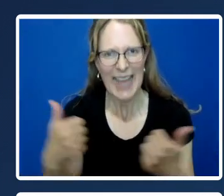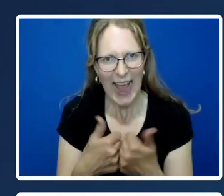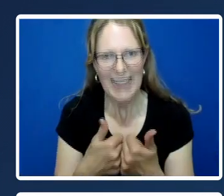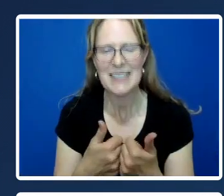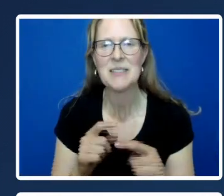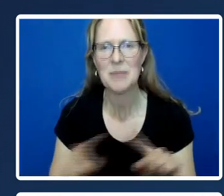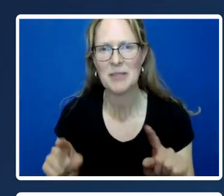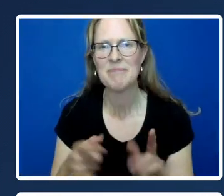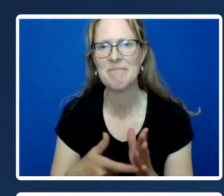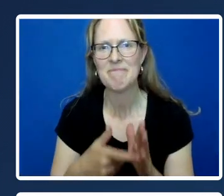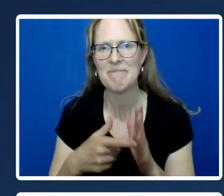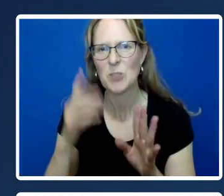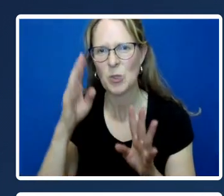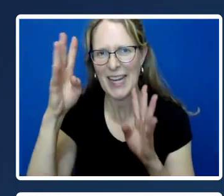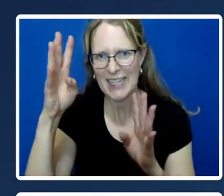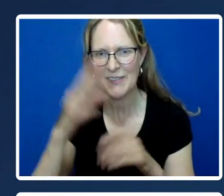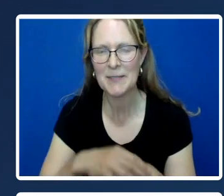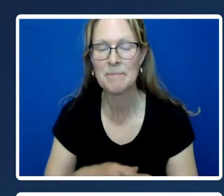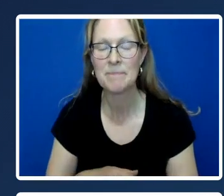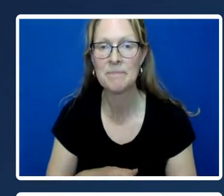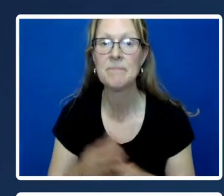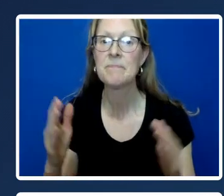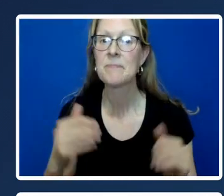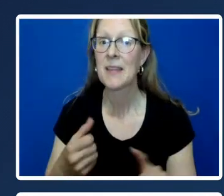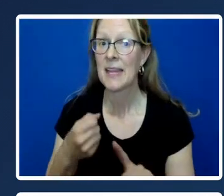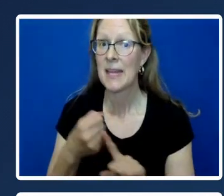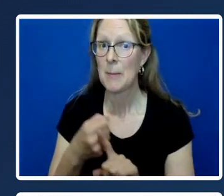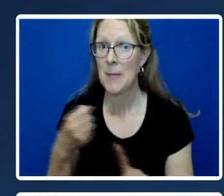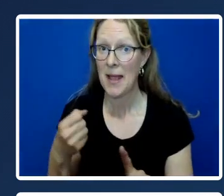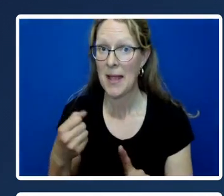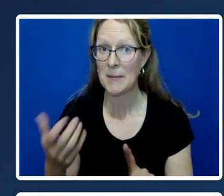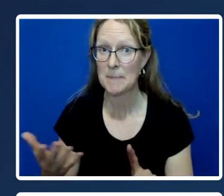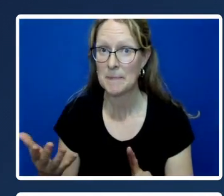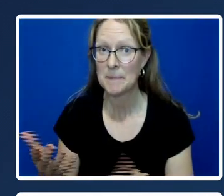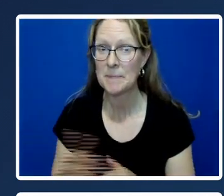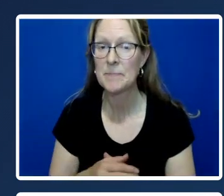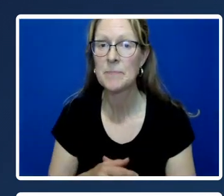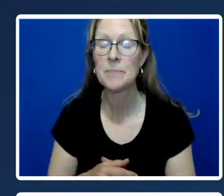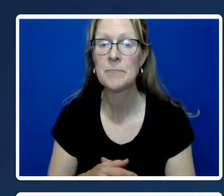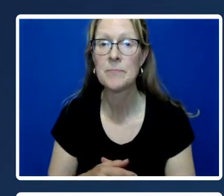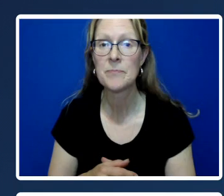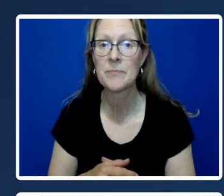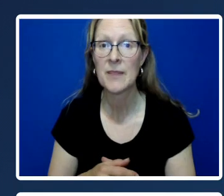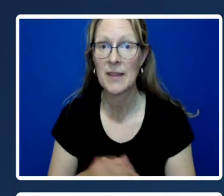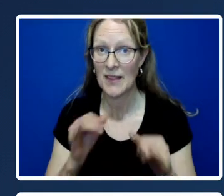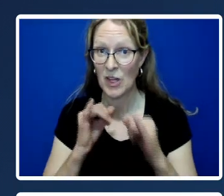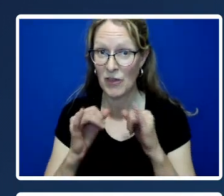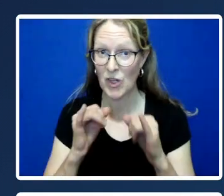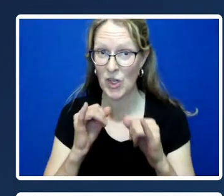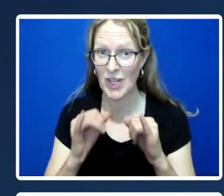Impacts, I did mention the interviewing and photography skills that the students got to